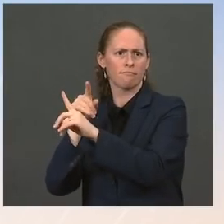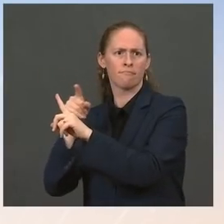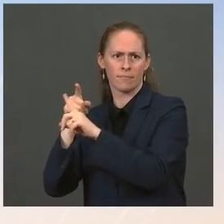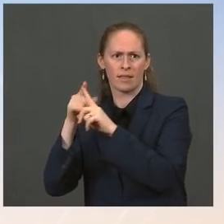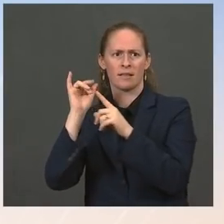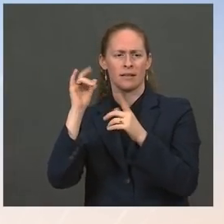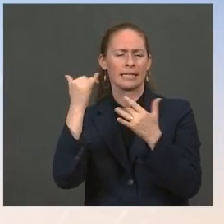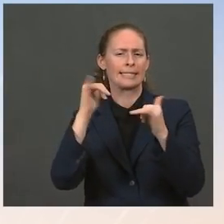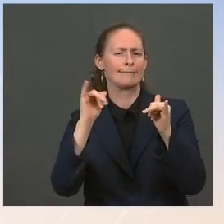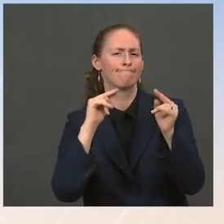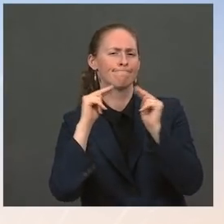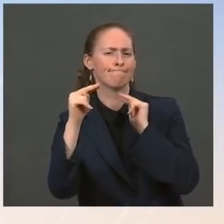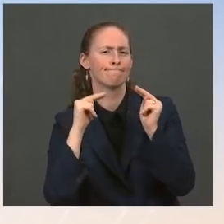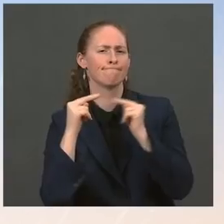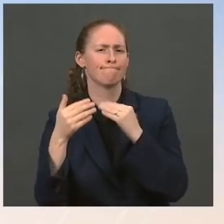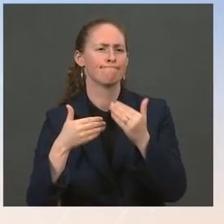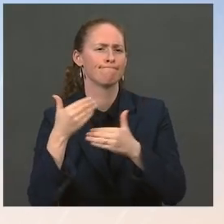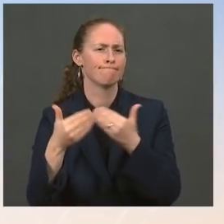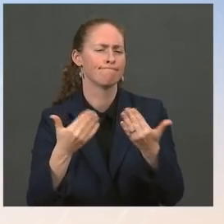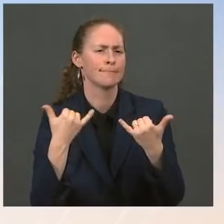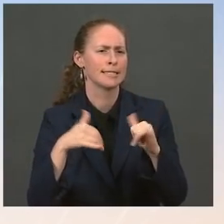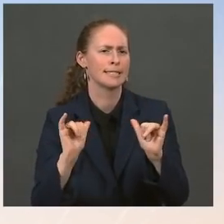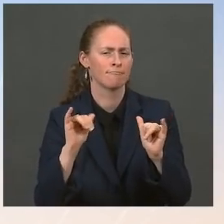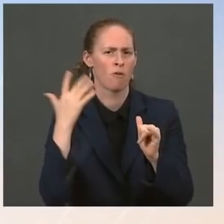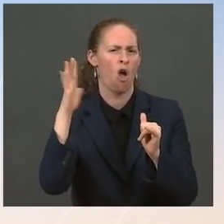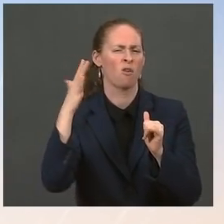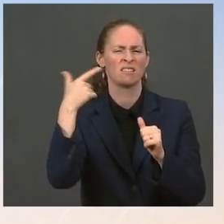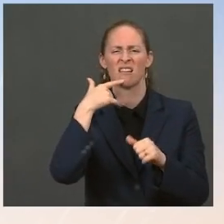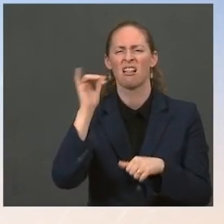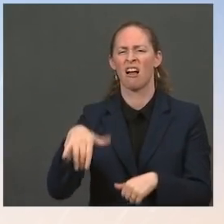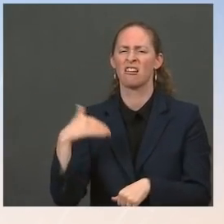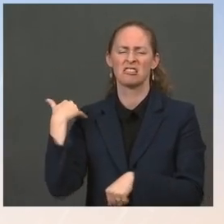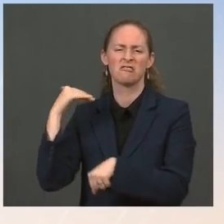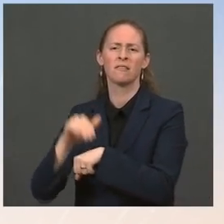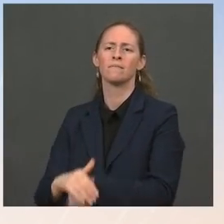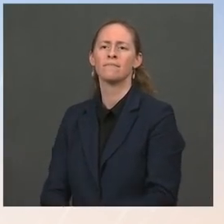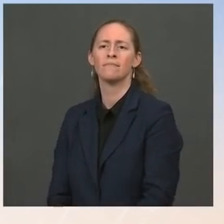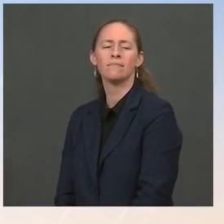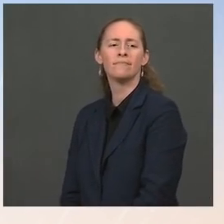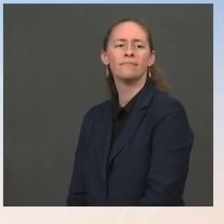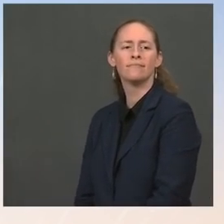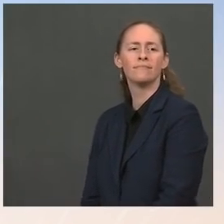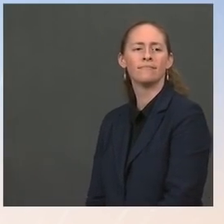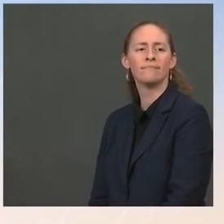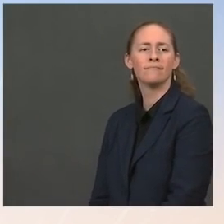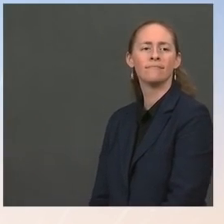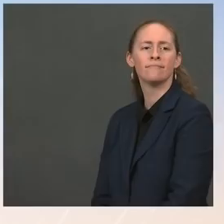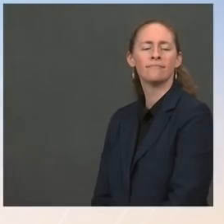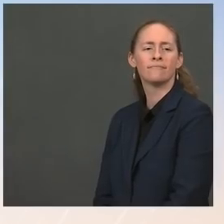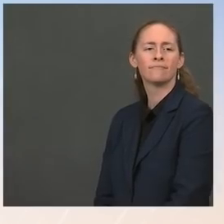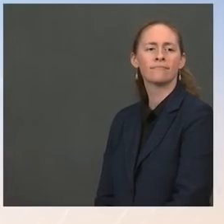and he said that much -- as much last night as well. Go ahead. The Press: Just confirming what you told Peter: The President, when he signaled yesterday that it's possible